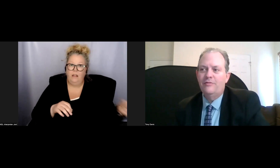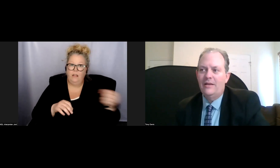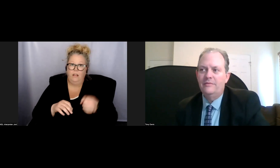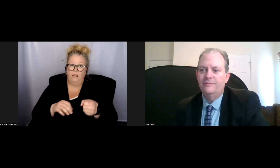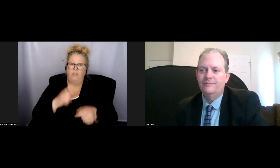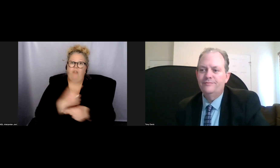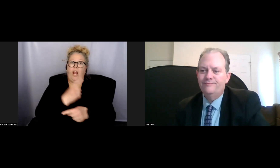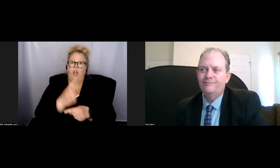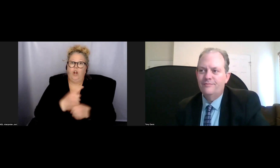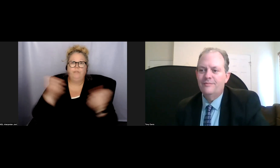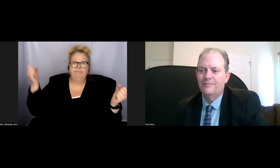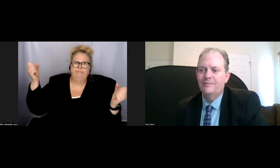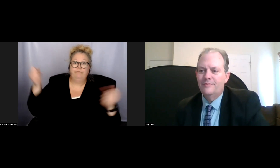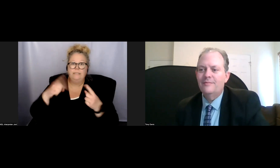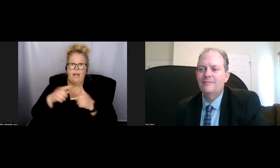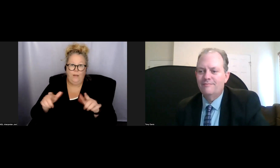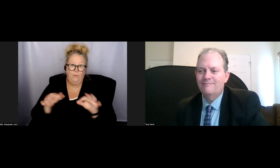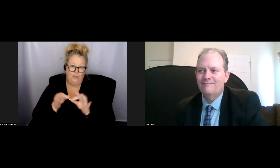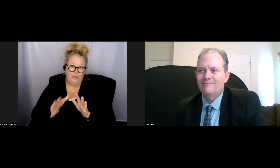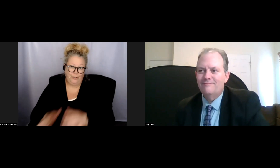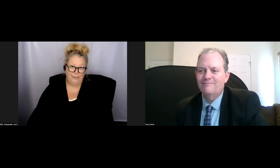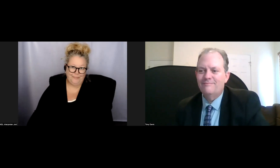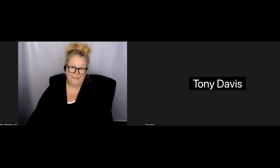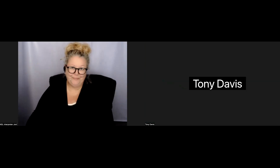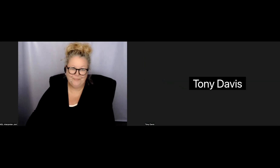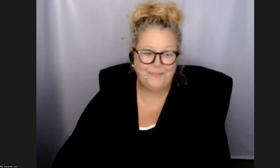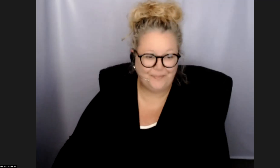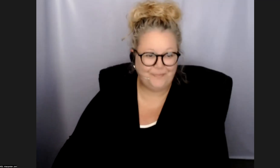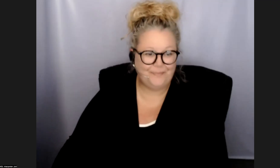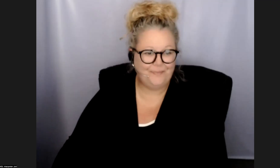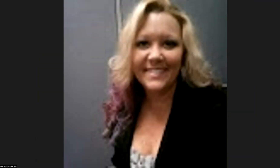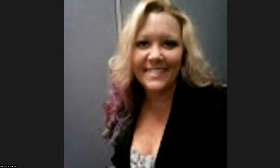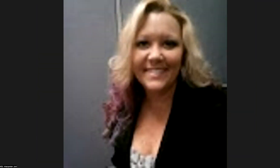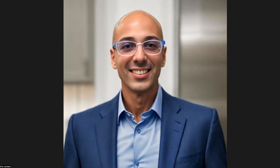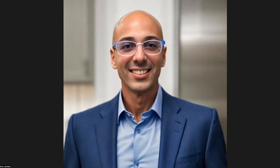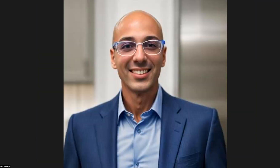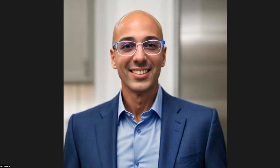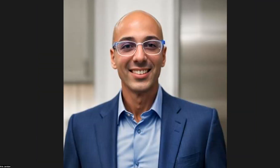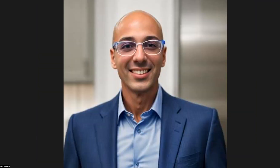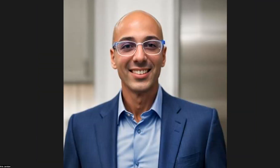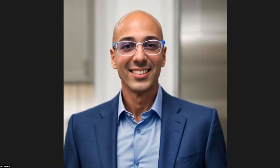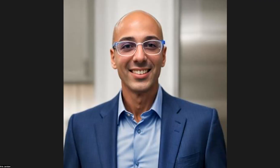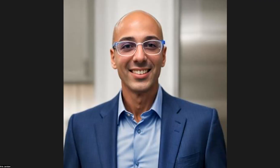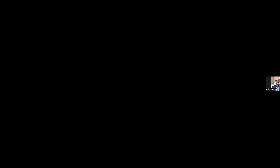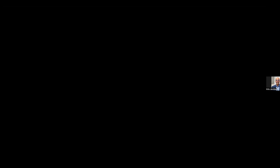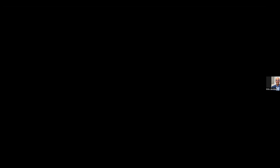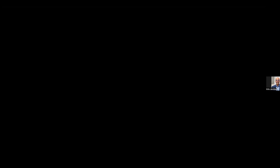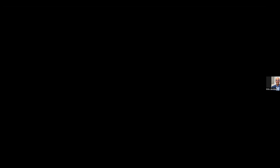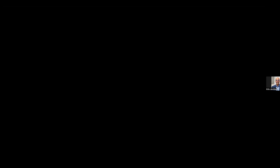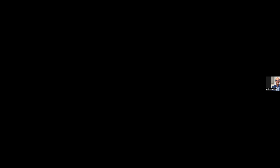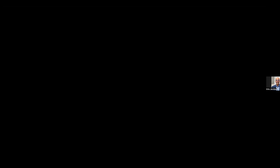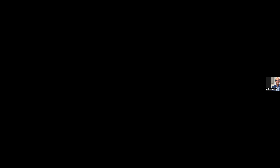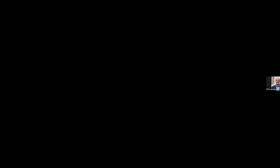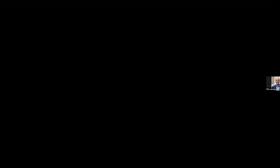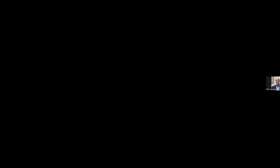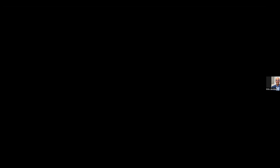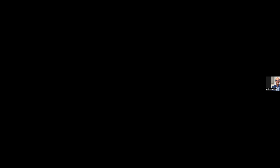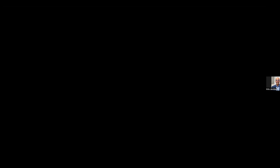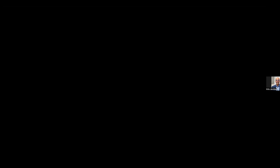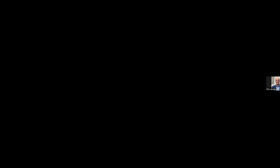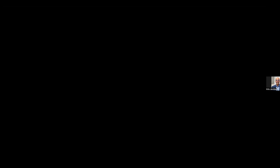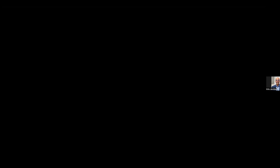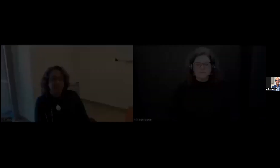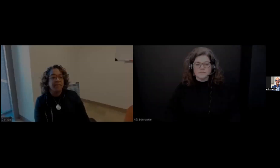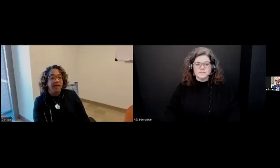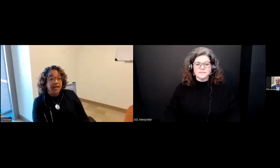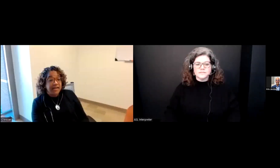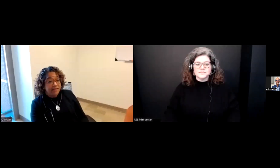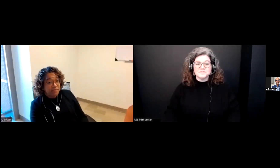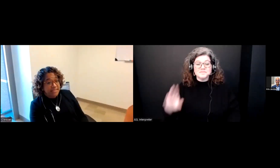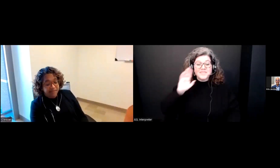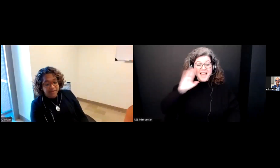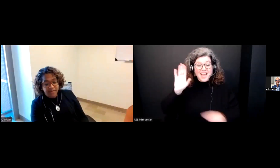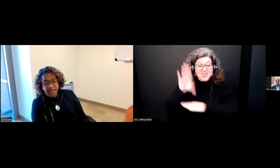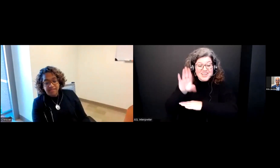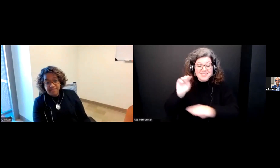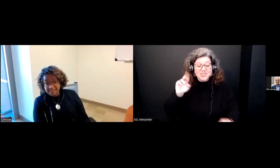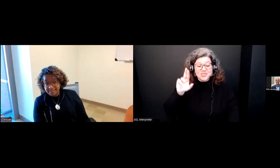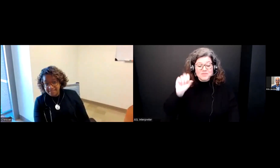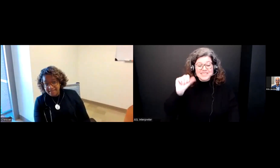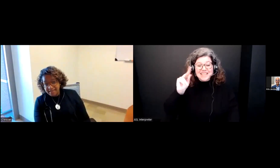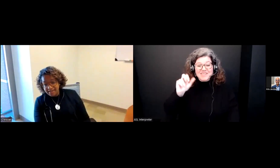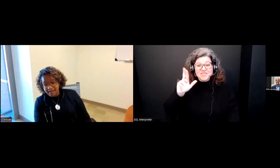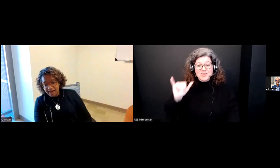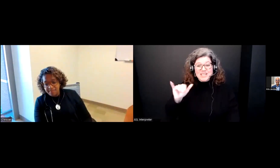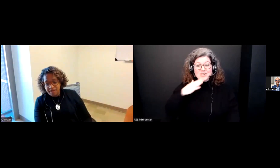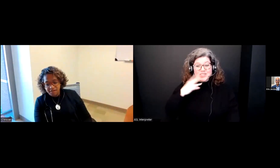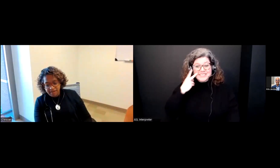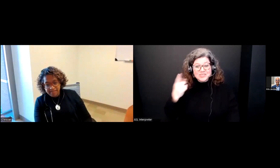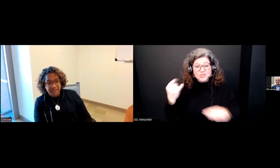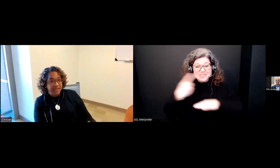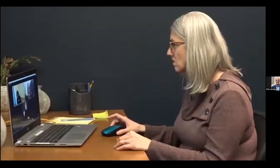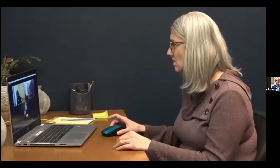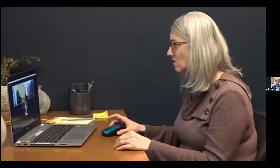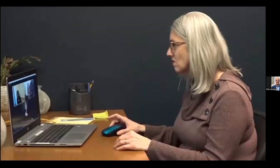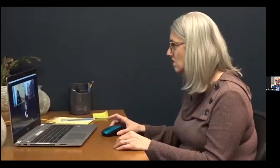provided. good afternoon Mrs Avery it's good to see you today. I'm Dr Wright I see that you